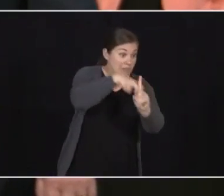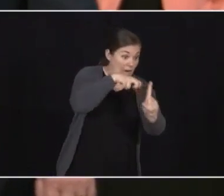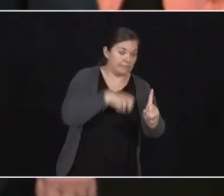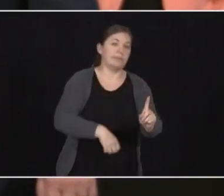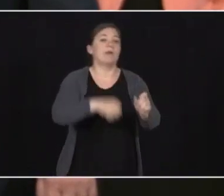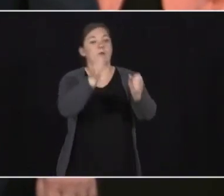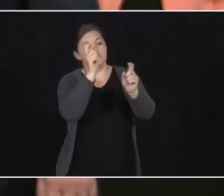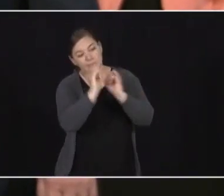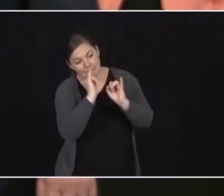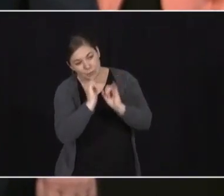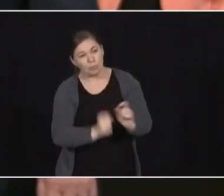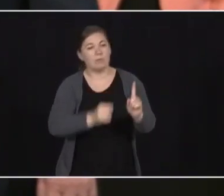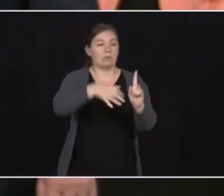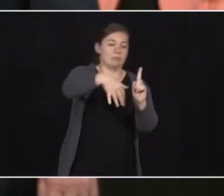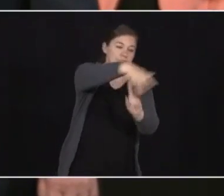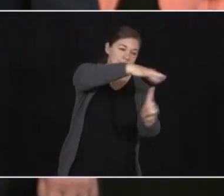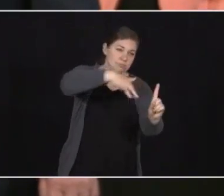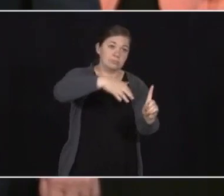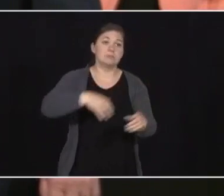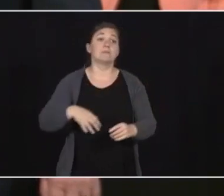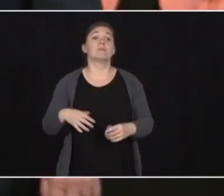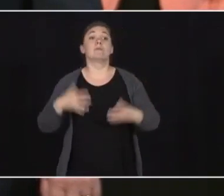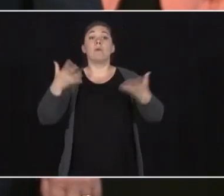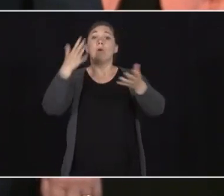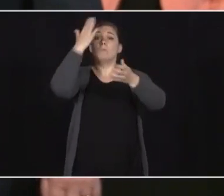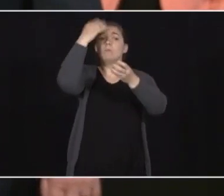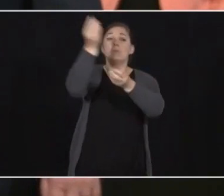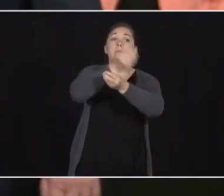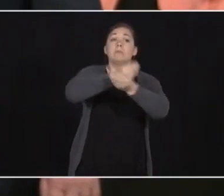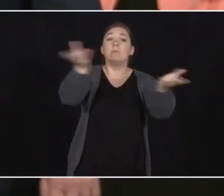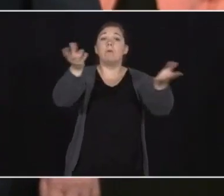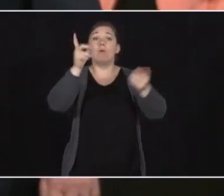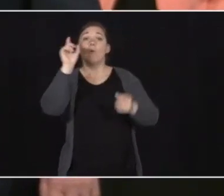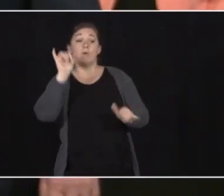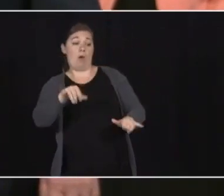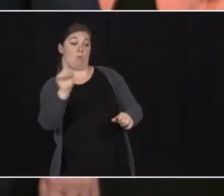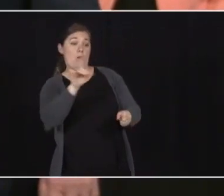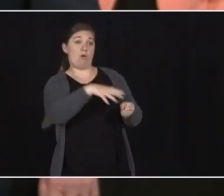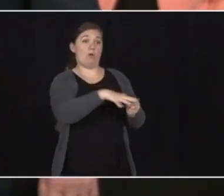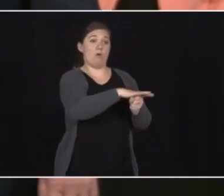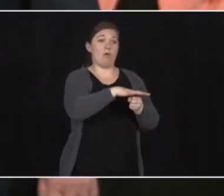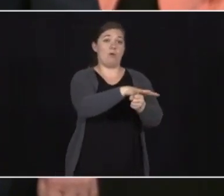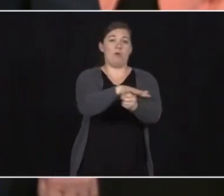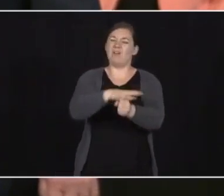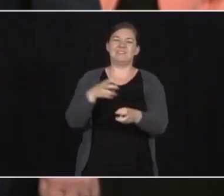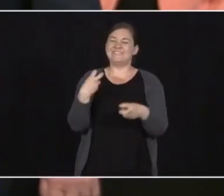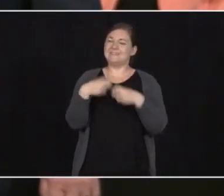follow-up, but in terms of identifying the spot those hotspots to everyone. It could be difficult.